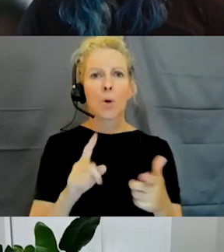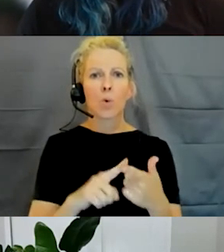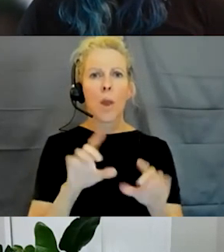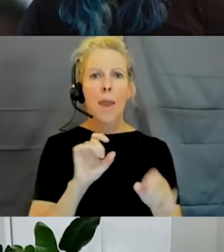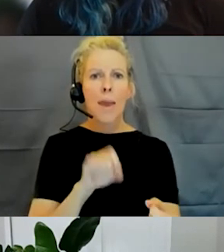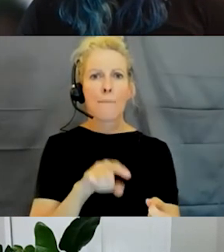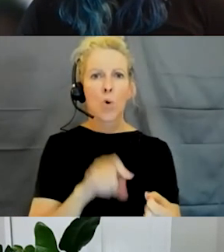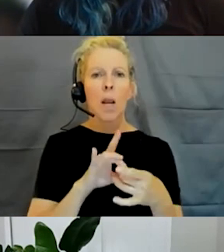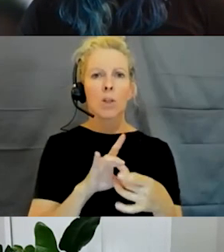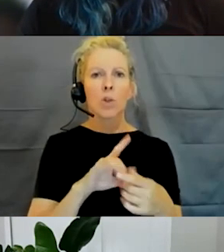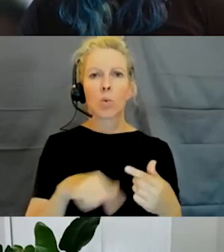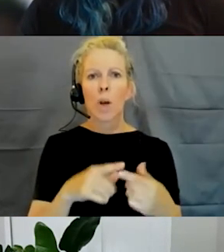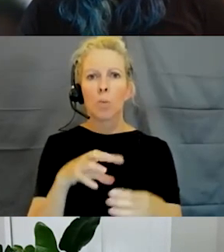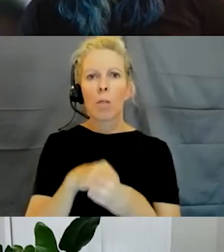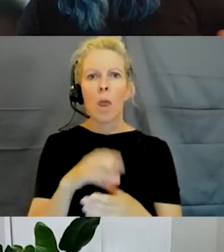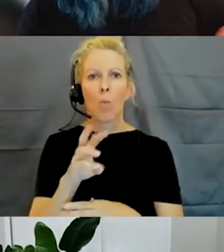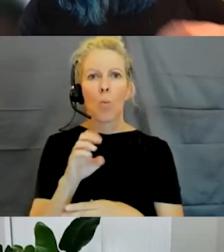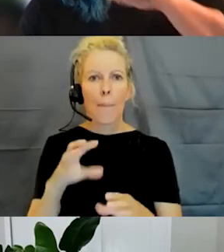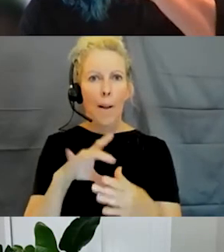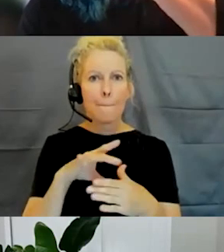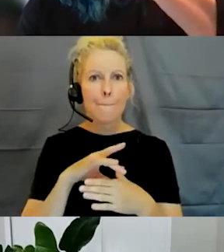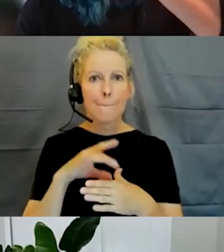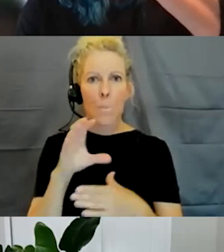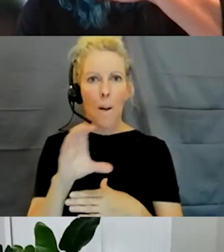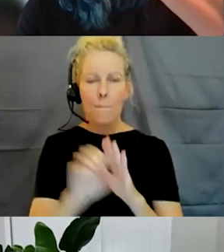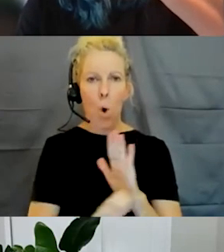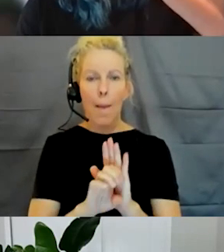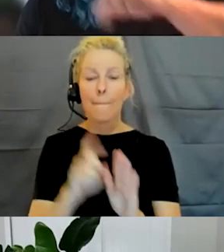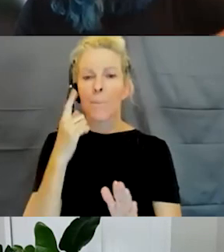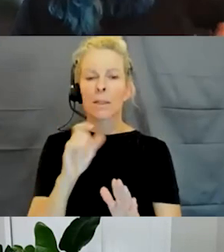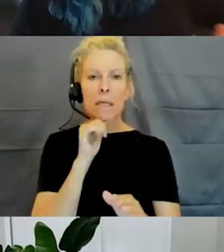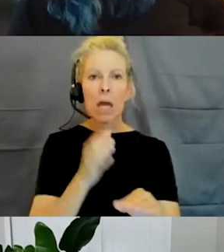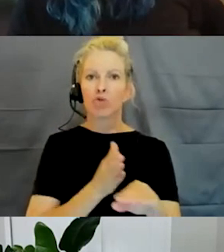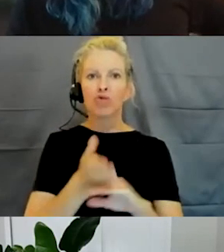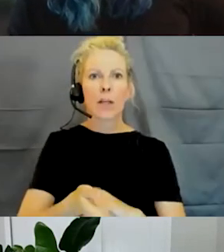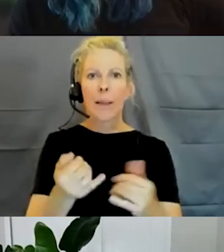a web component because the ID doesn't cross the boundary of the shadow DOM. My solution BuSpar has